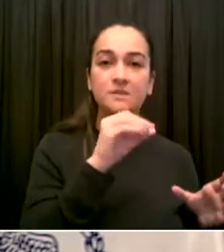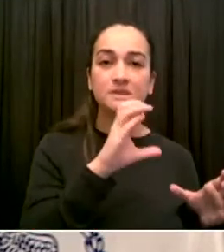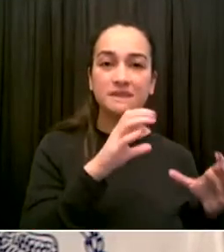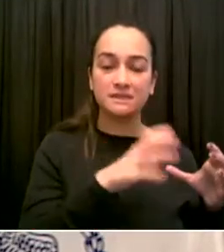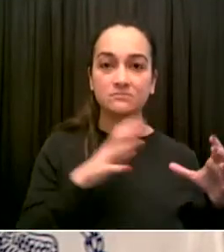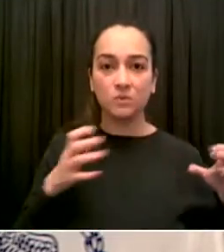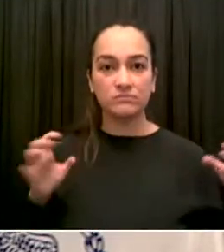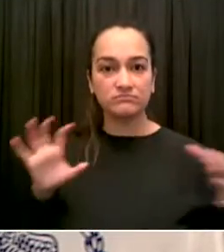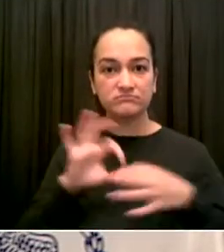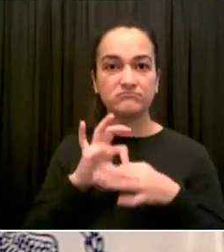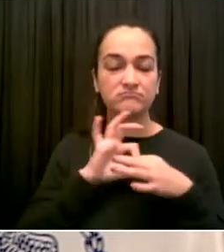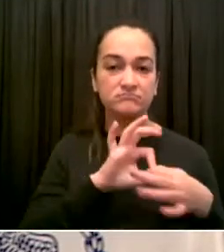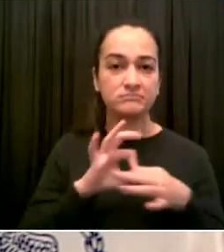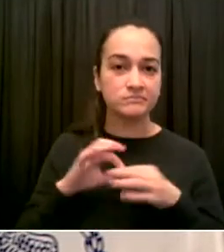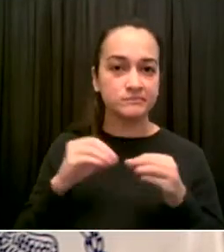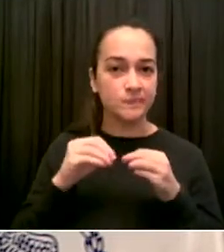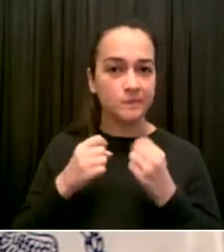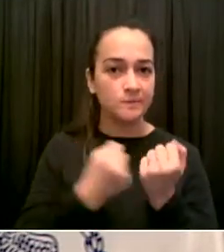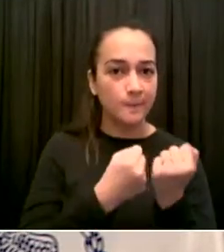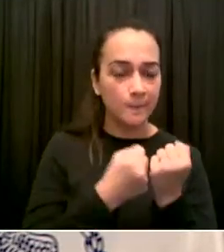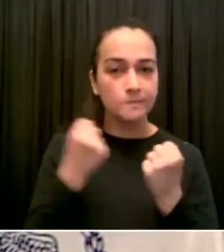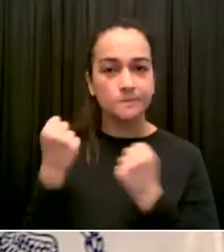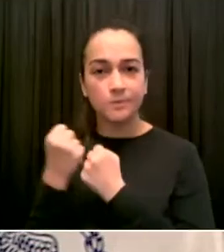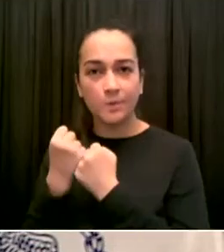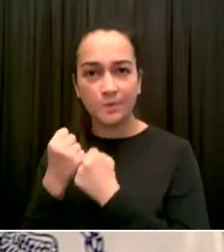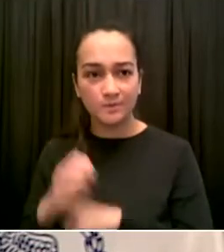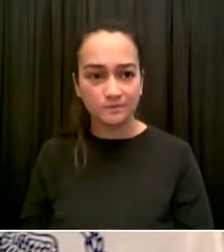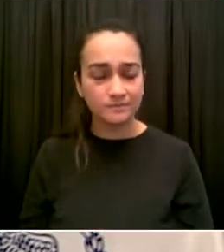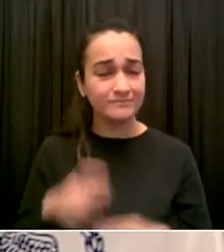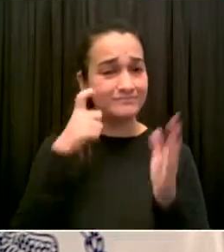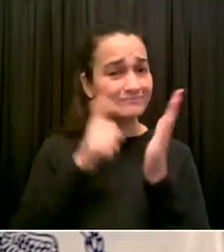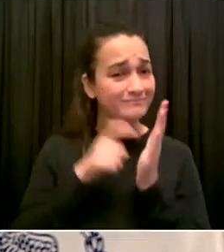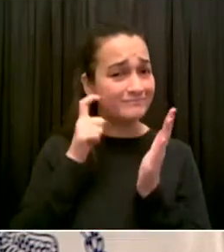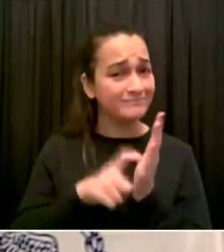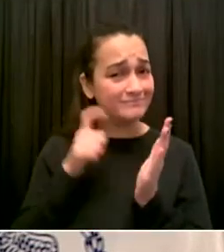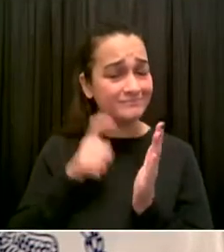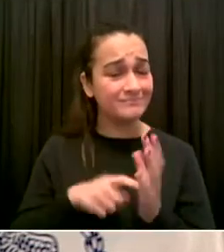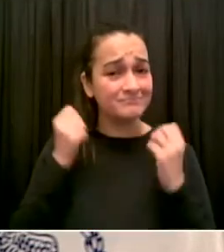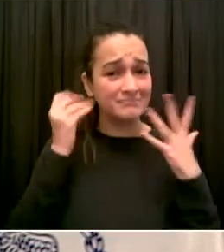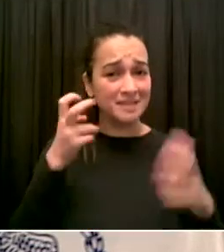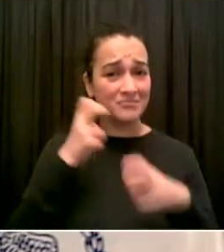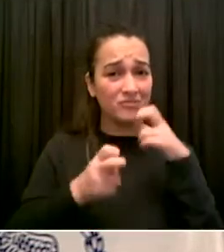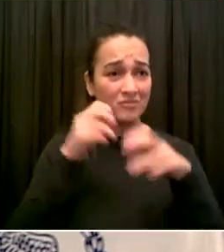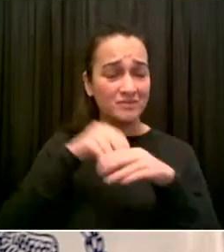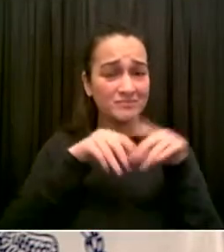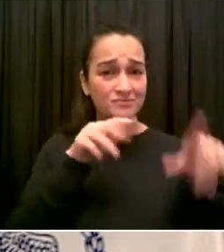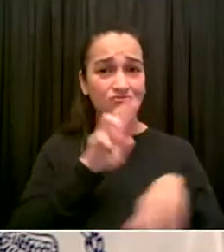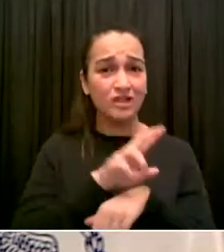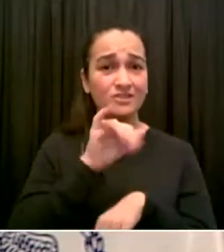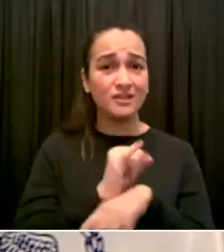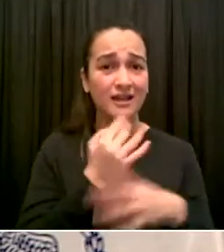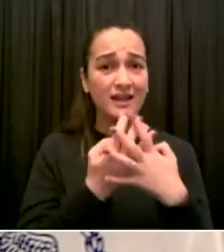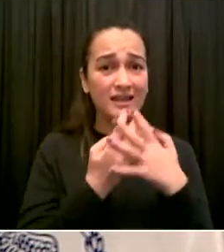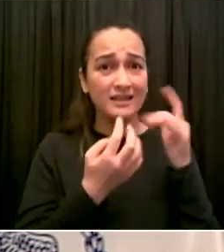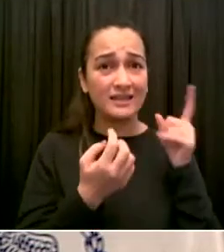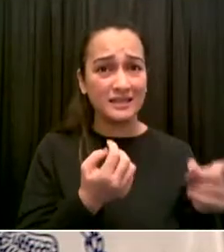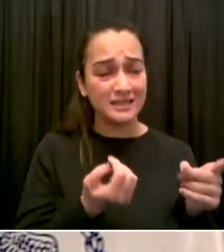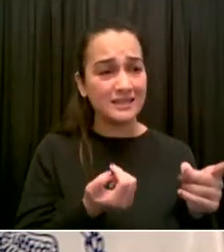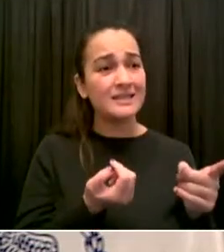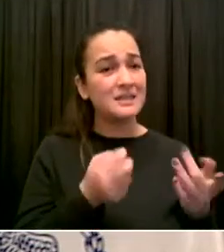EACH INDIVIDUAL PROBLEM.